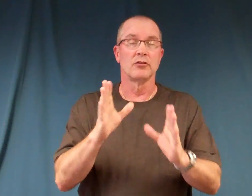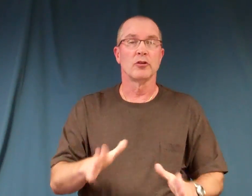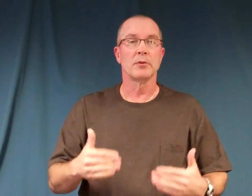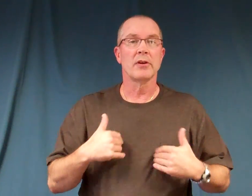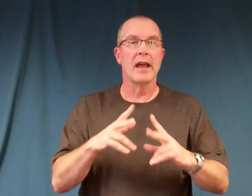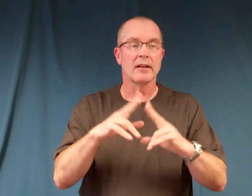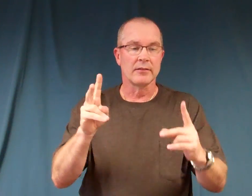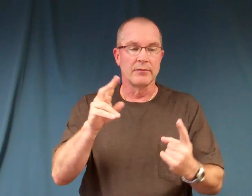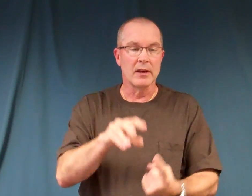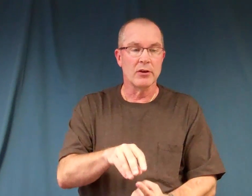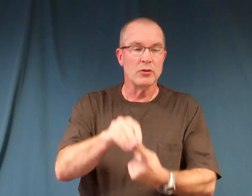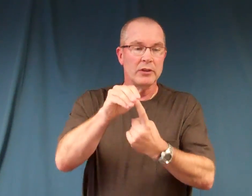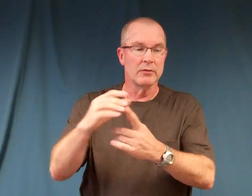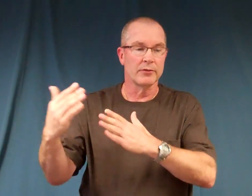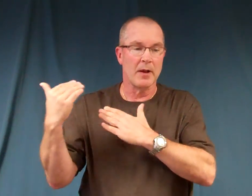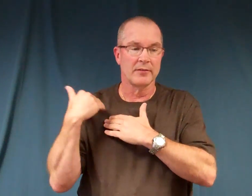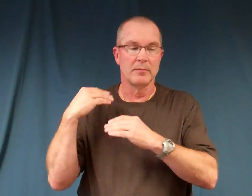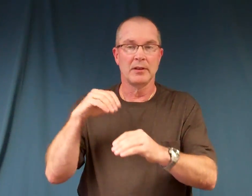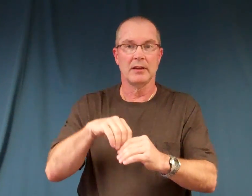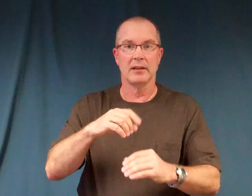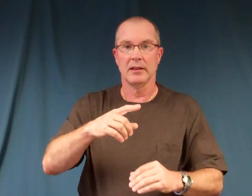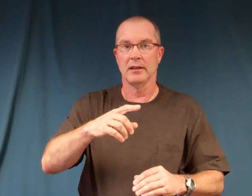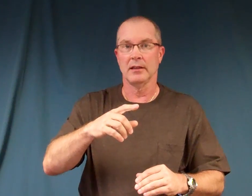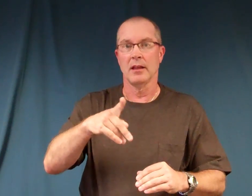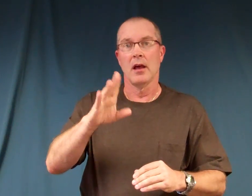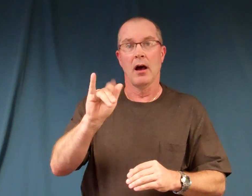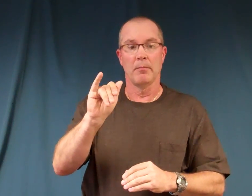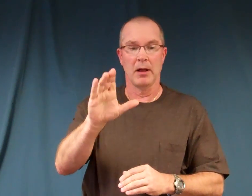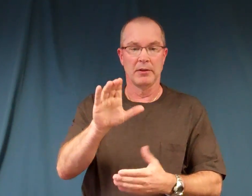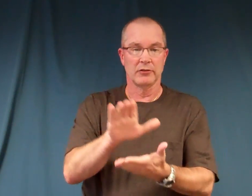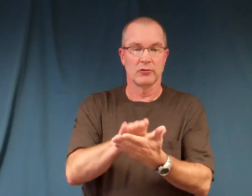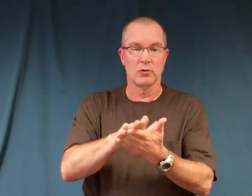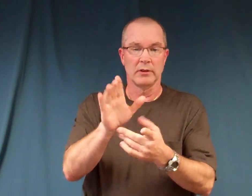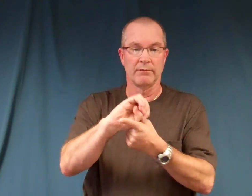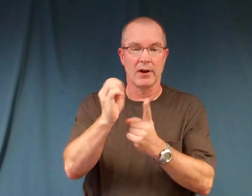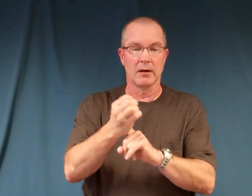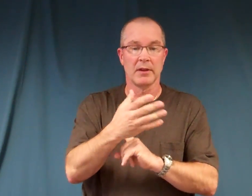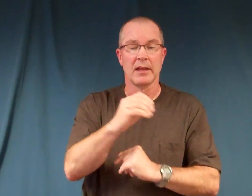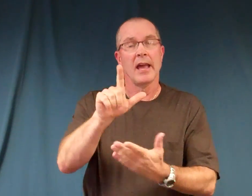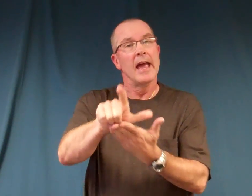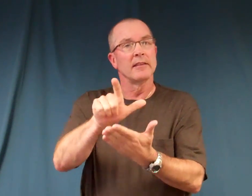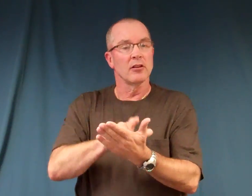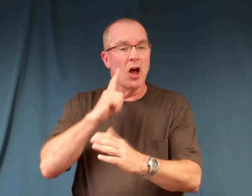The interpreter has a very unique responsibility in a public school environment and the law